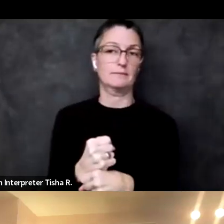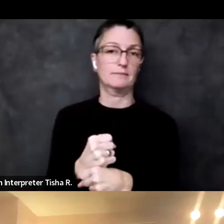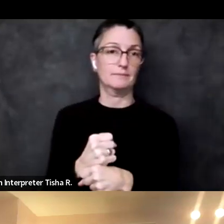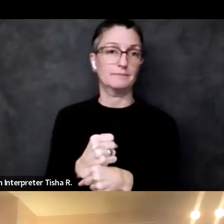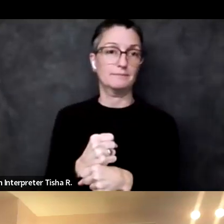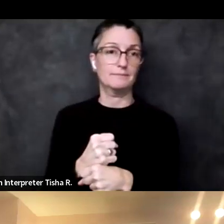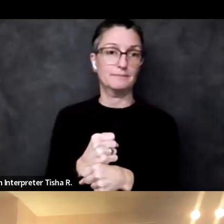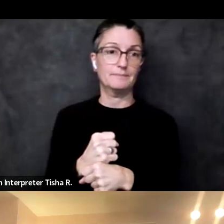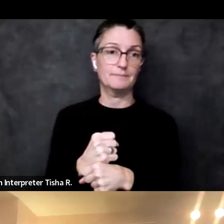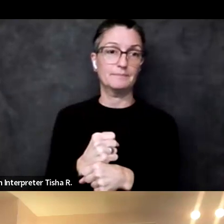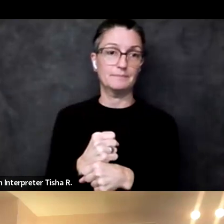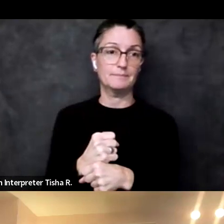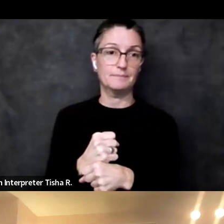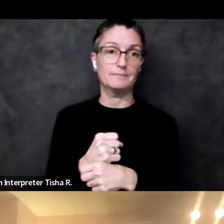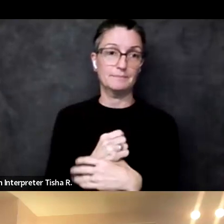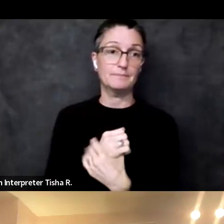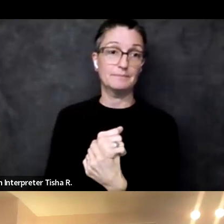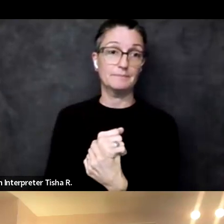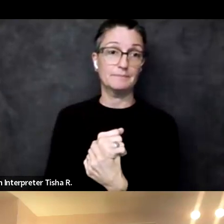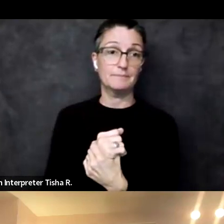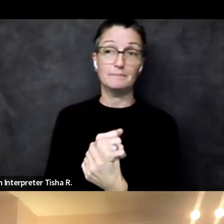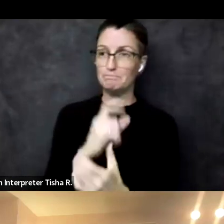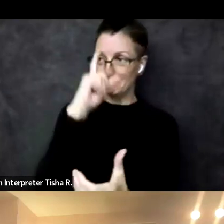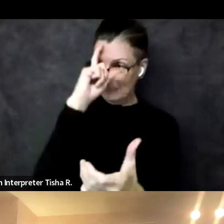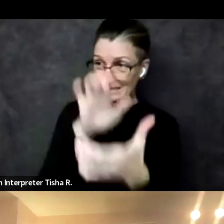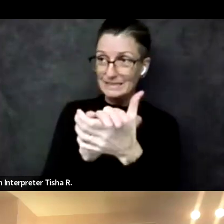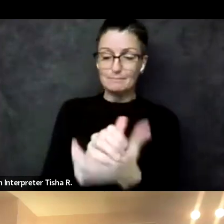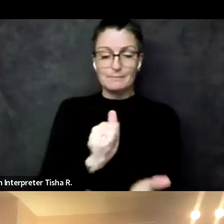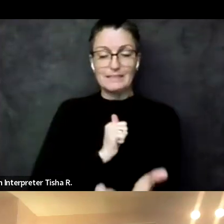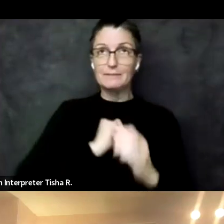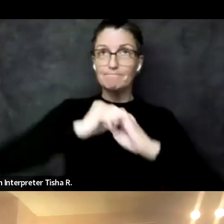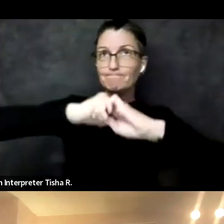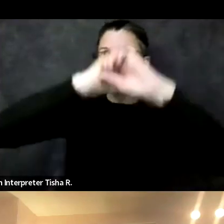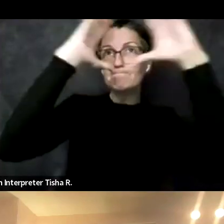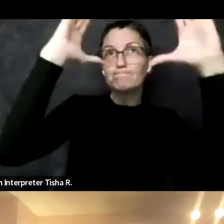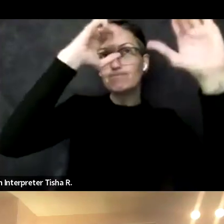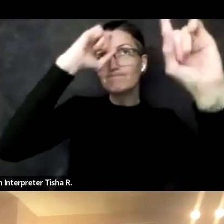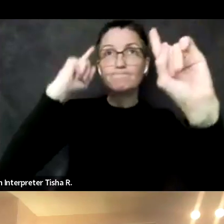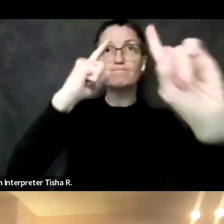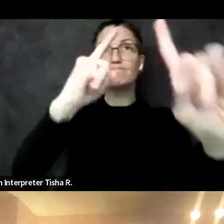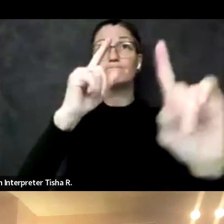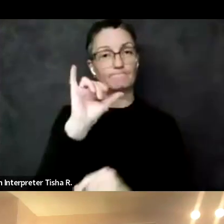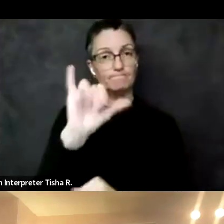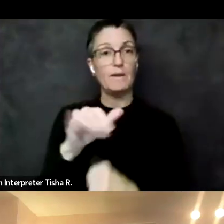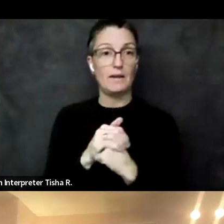and to believe in my own vision and, and which is informed by community.